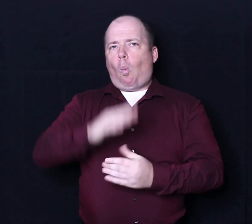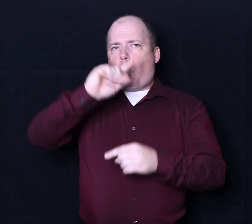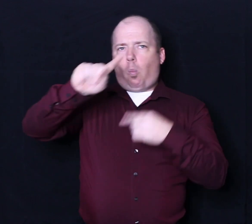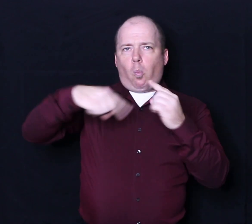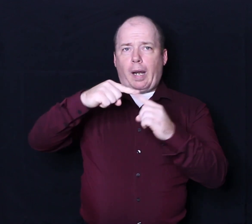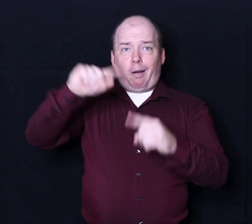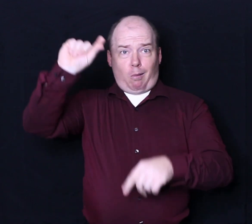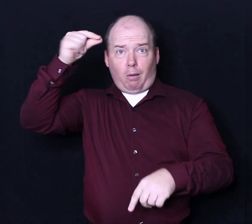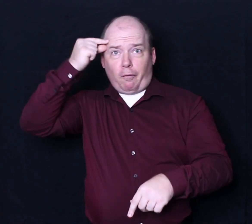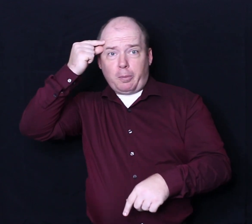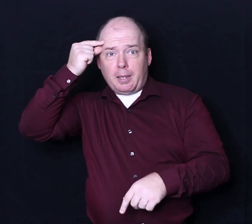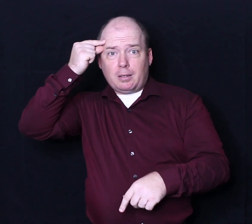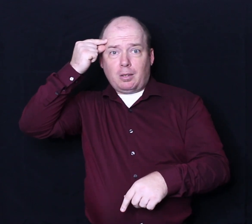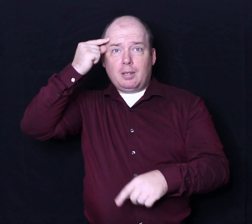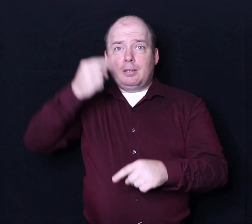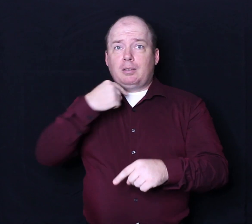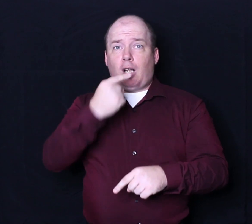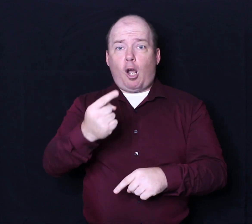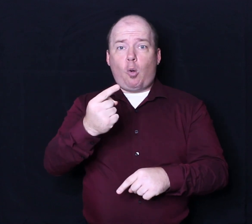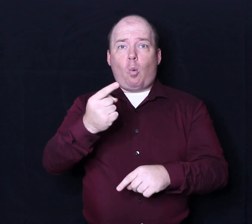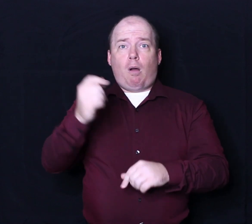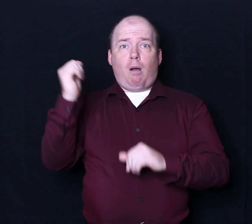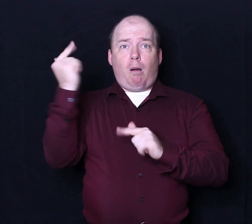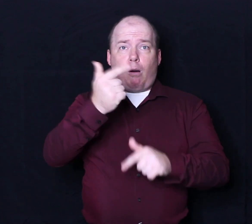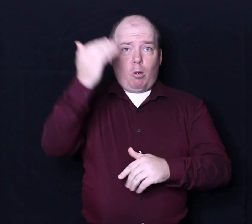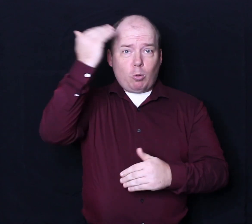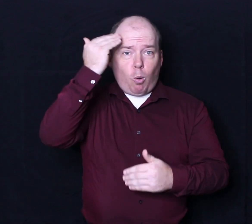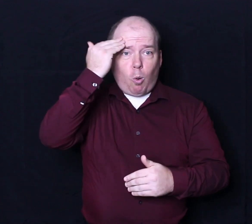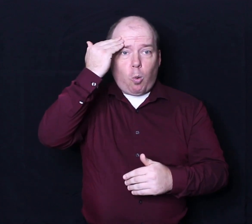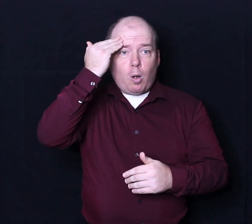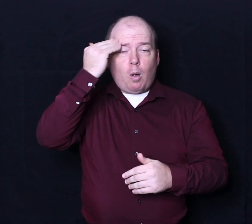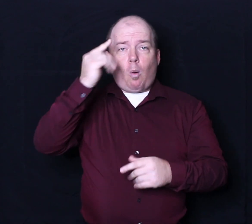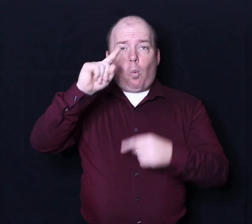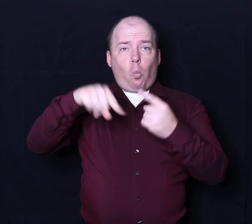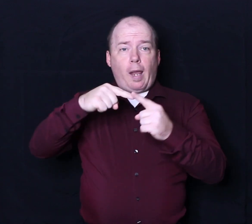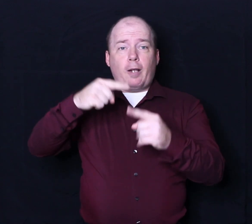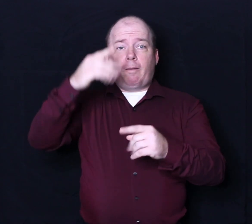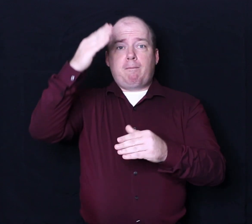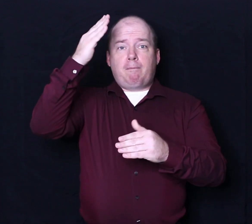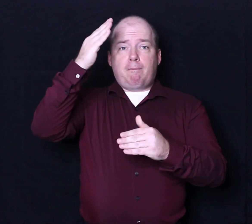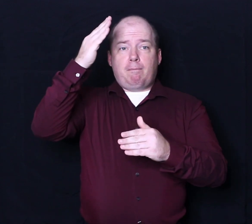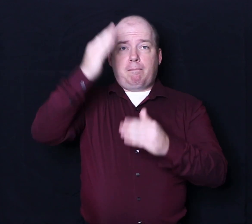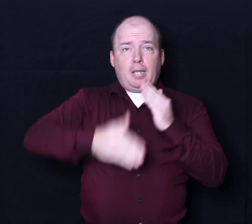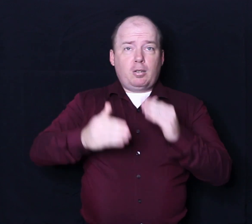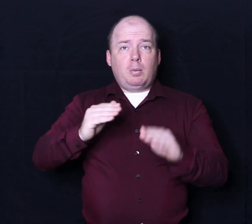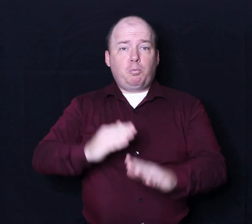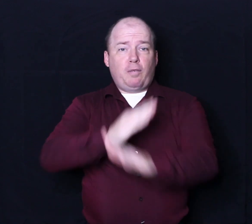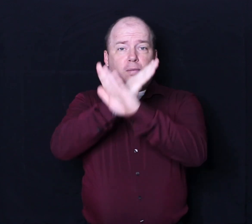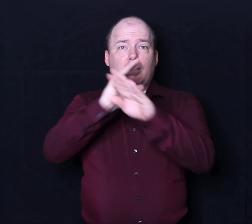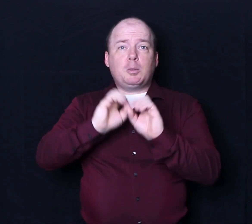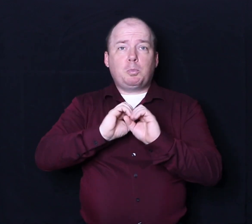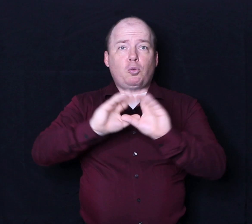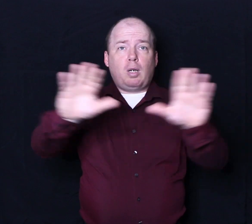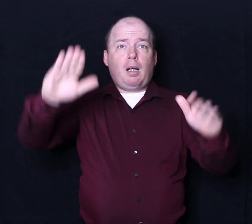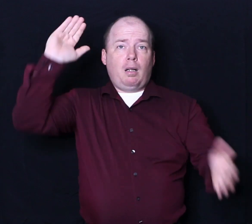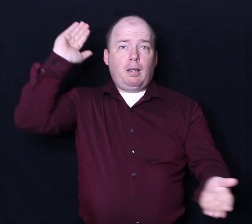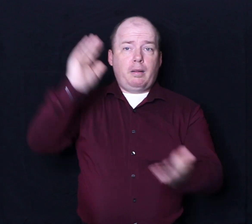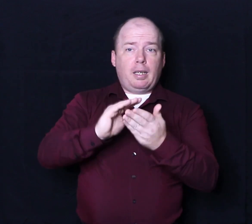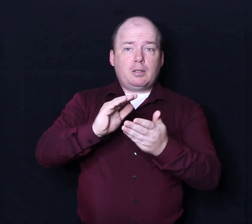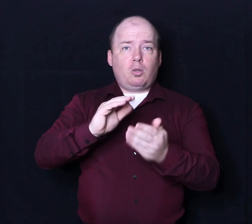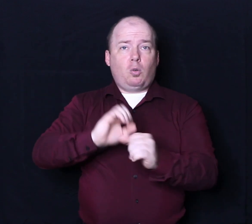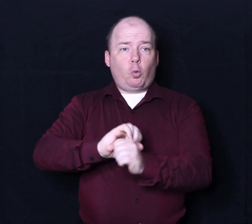We must shelter in place until Governor lets us know when